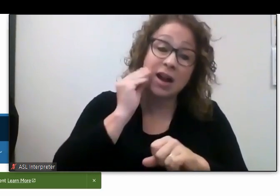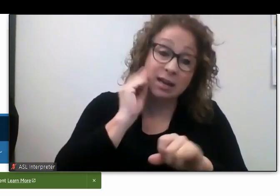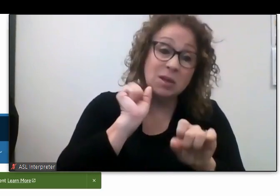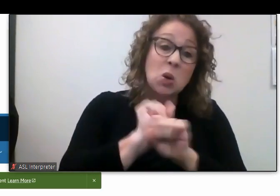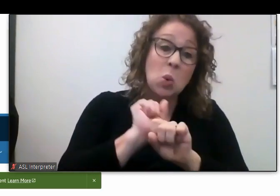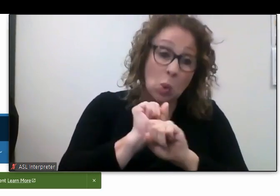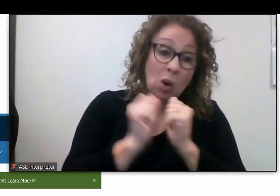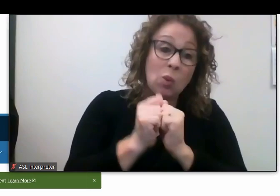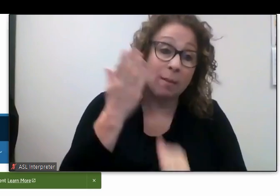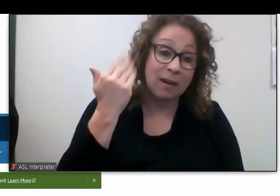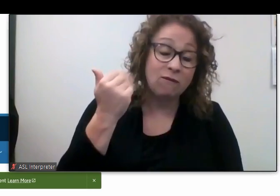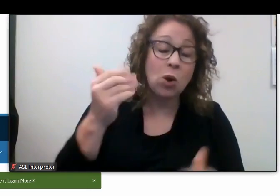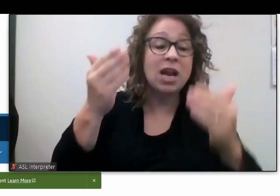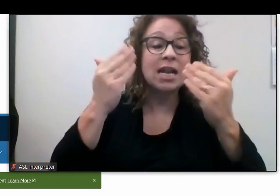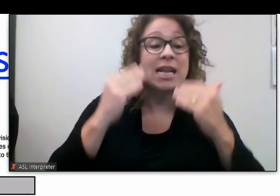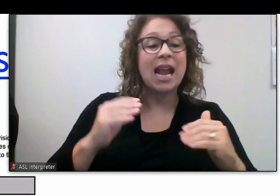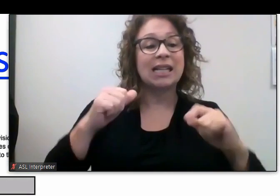Next Slide please.